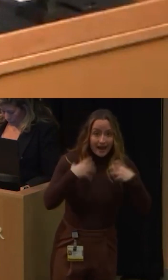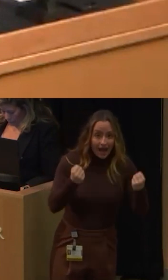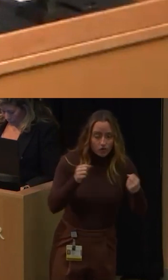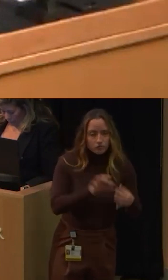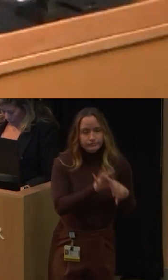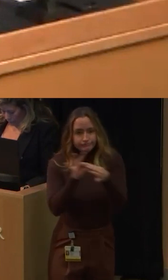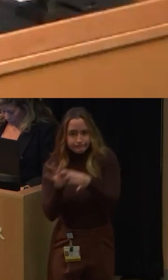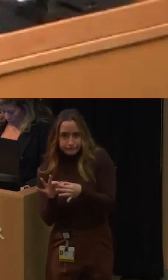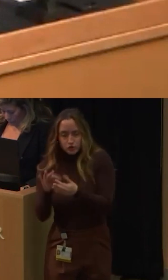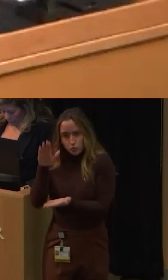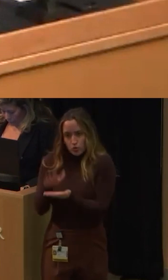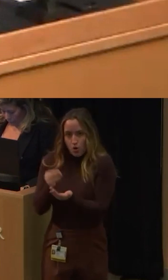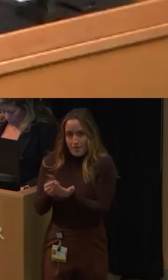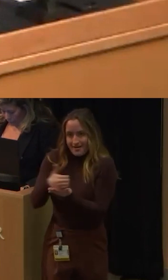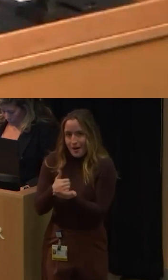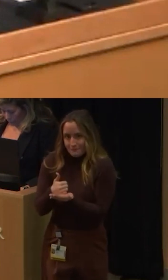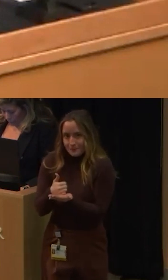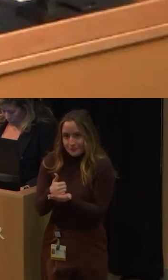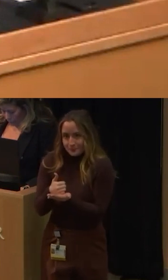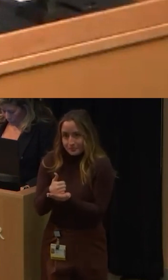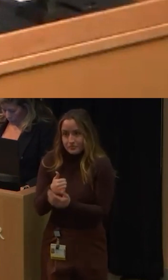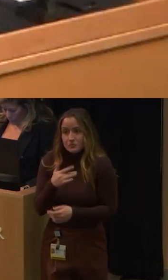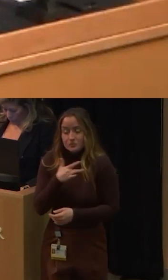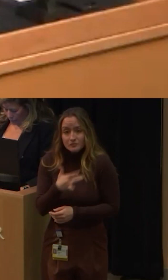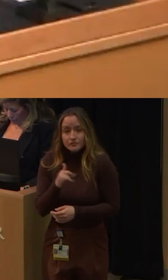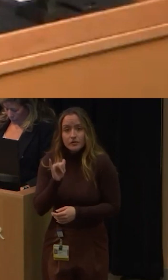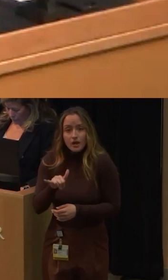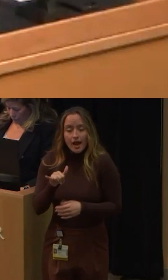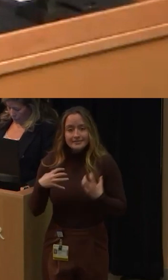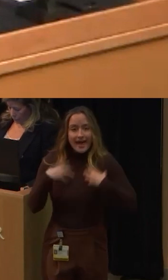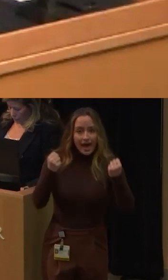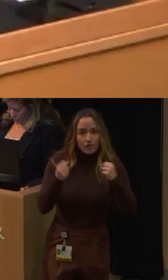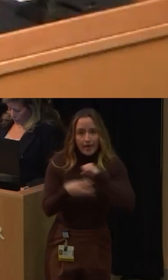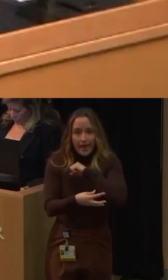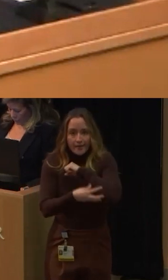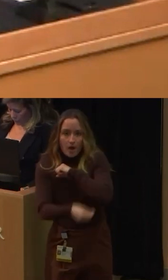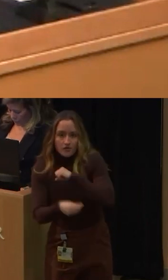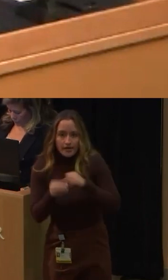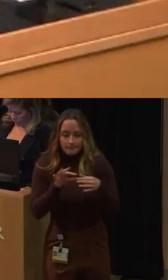sometimes referred to as the health poverty trap, so we are challenged